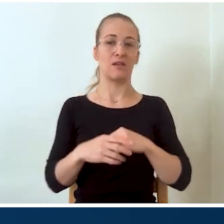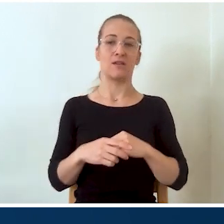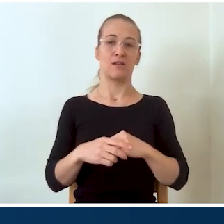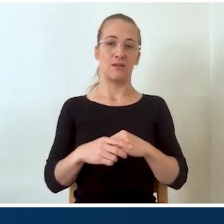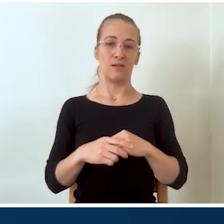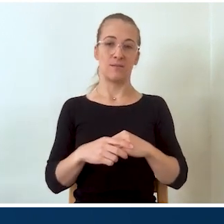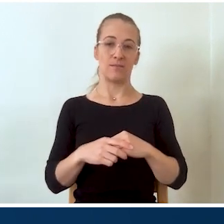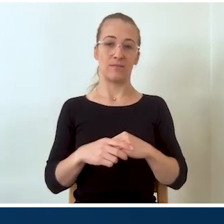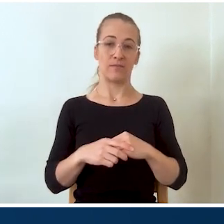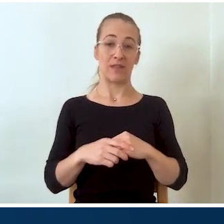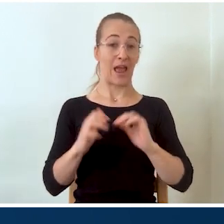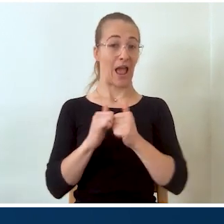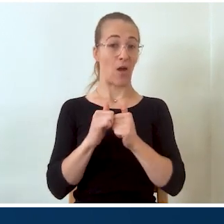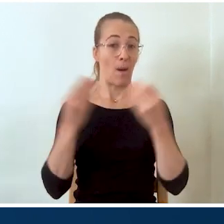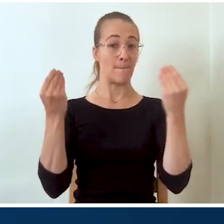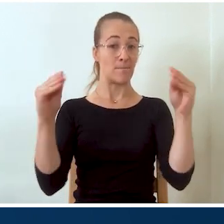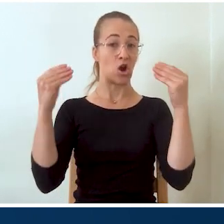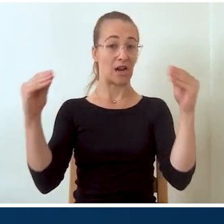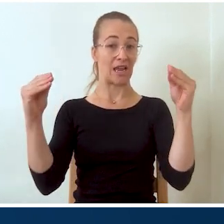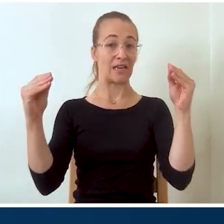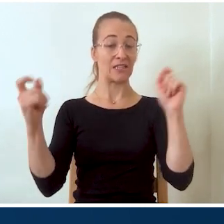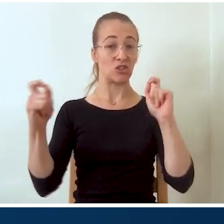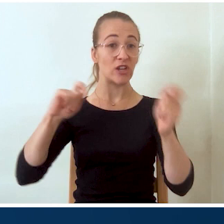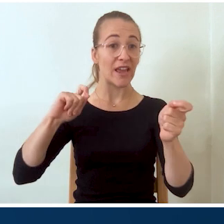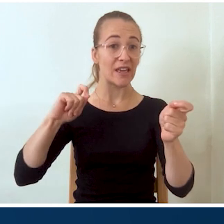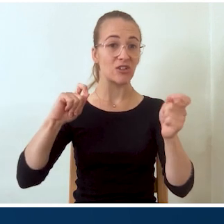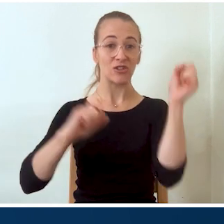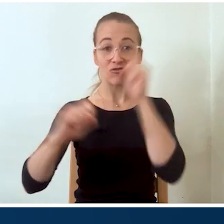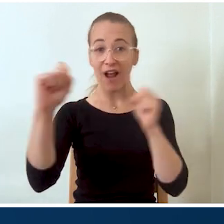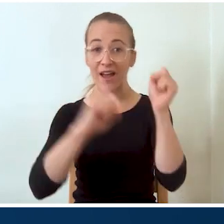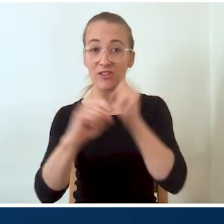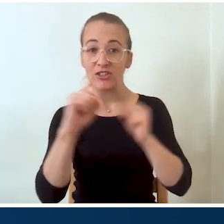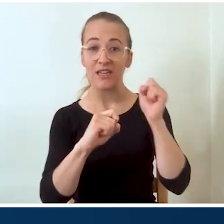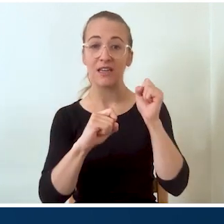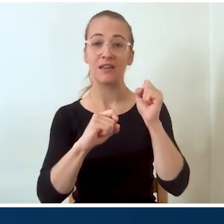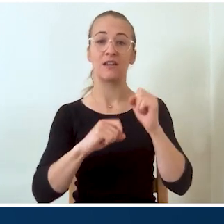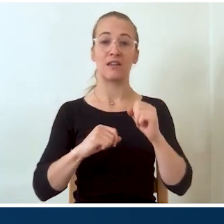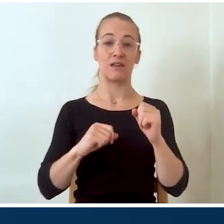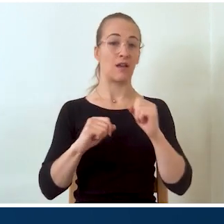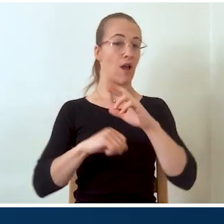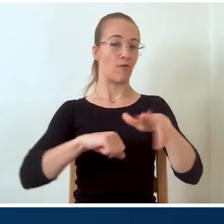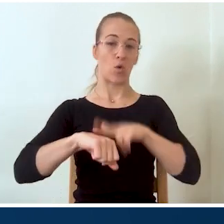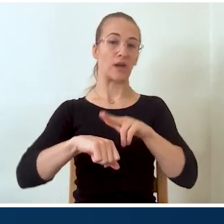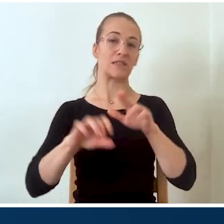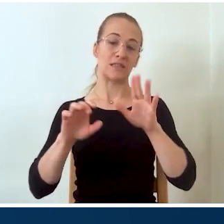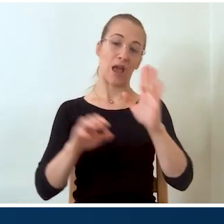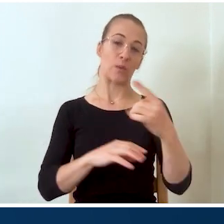the way that marketing that change and that strategy, of course, I will say can best be an example